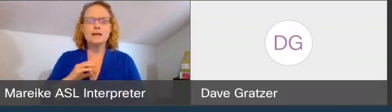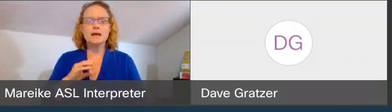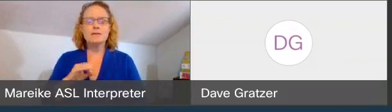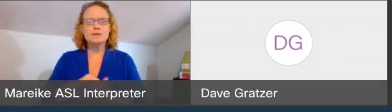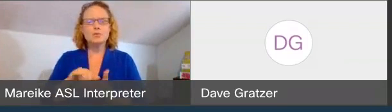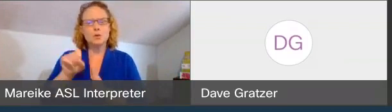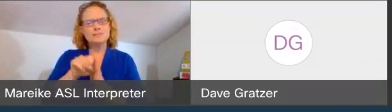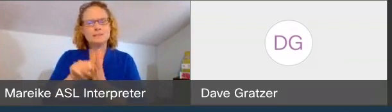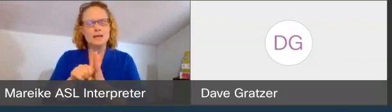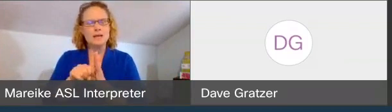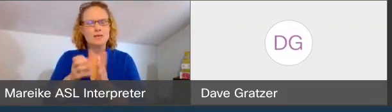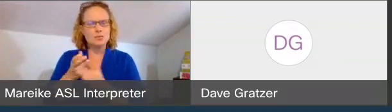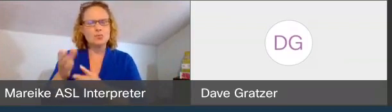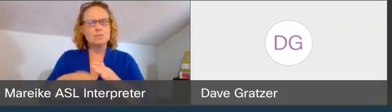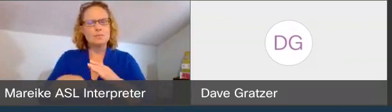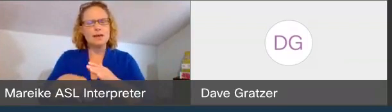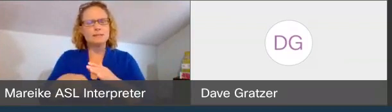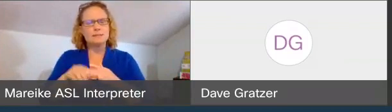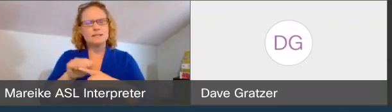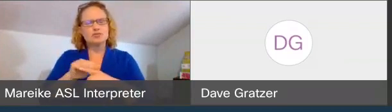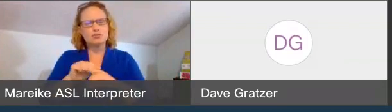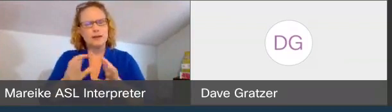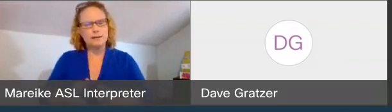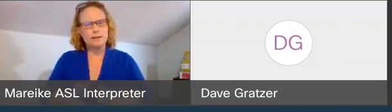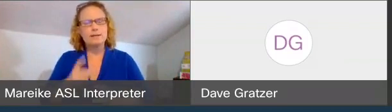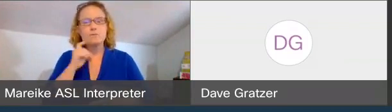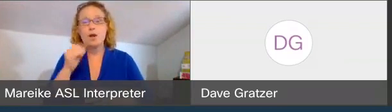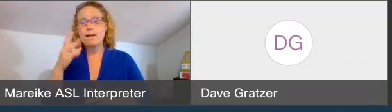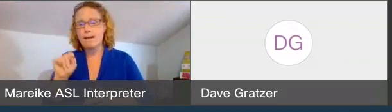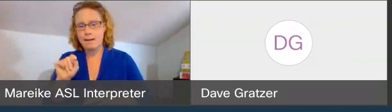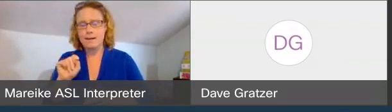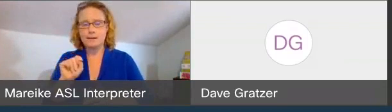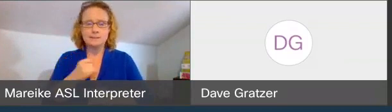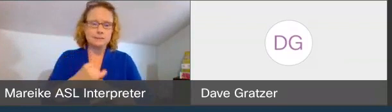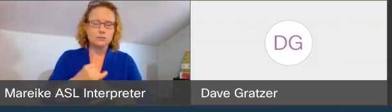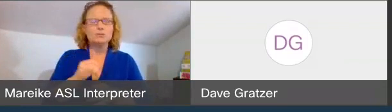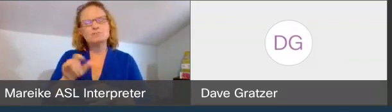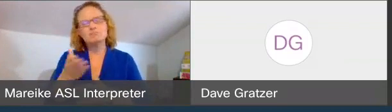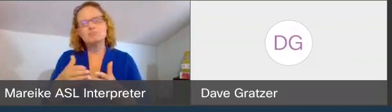go through a basic set of training through the ACT Institute, which is part of the Center for